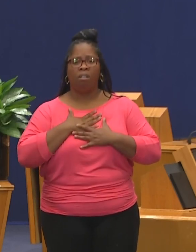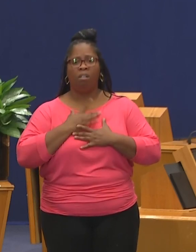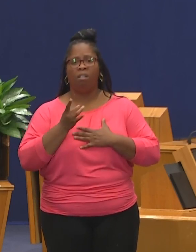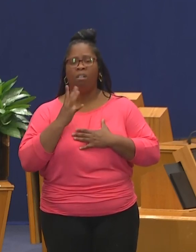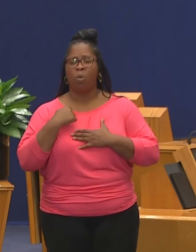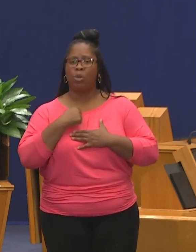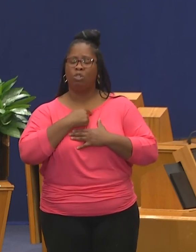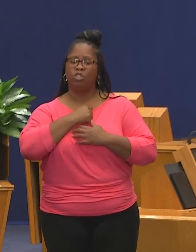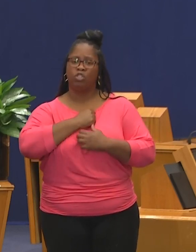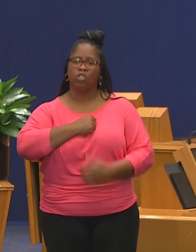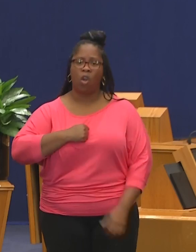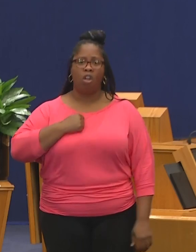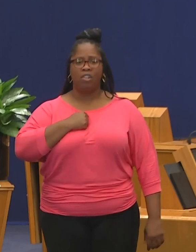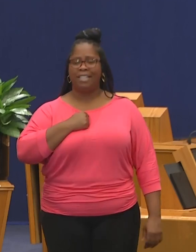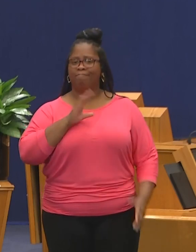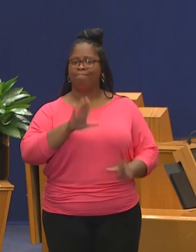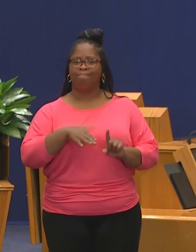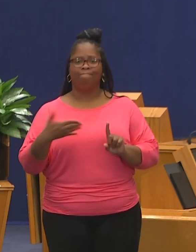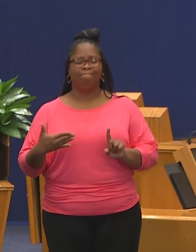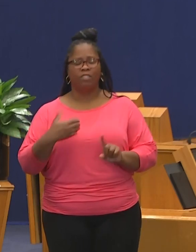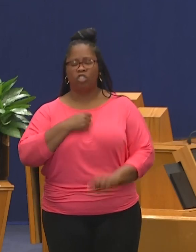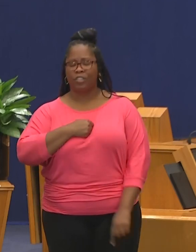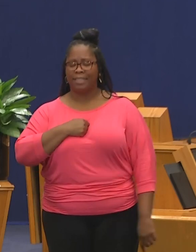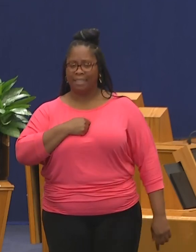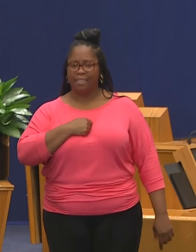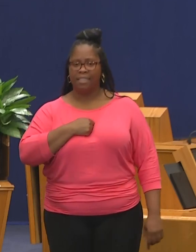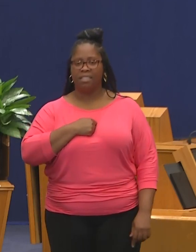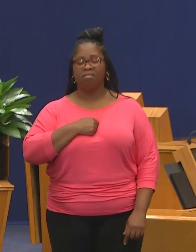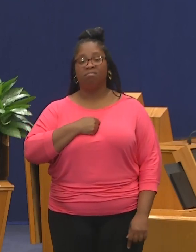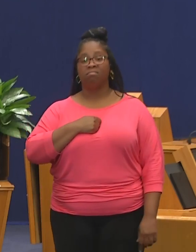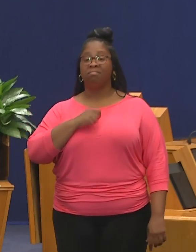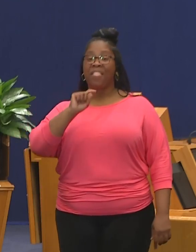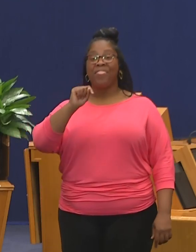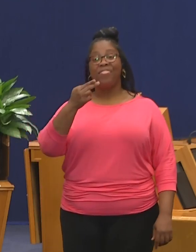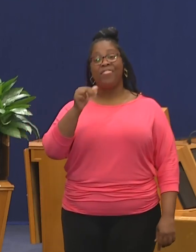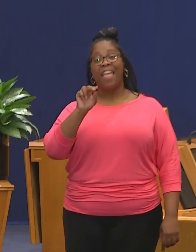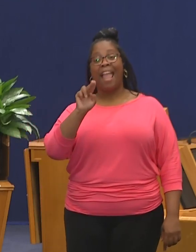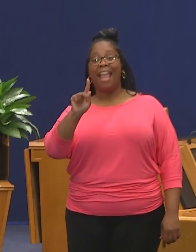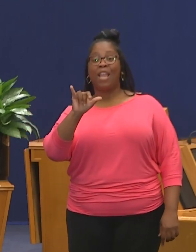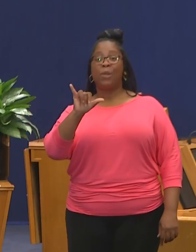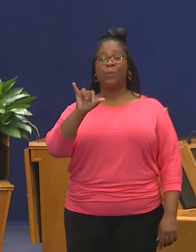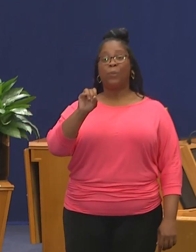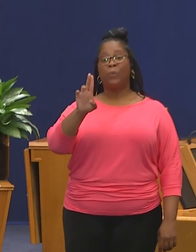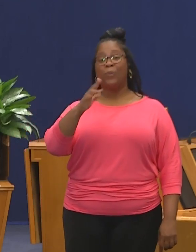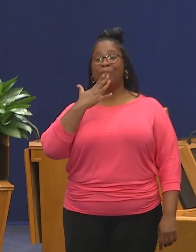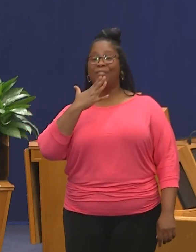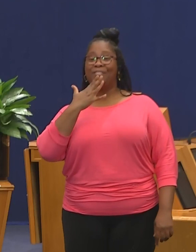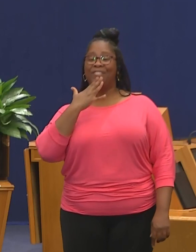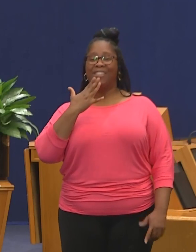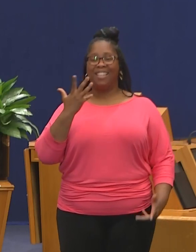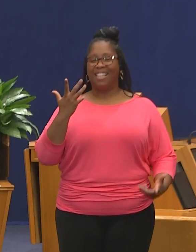WORKERS, WE ARE SO DEEPLY SORRY FOR YOUR LOSS. AND FOR ME, THE WORDS THANK YOU